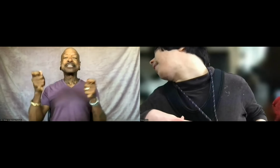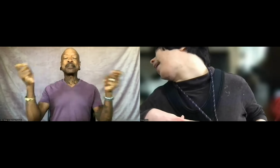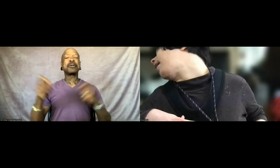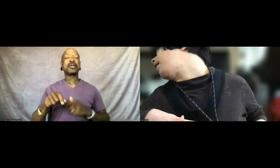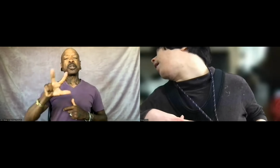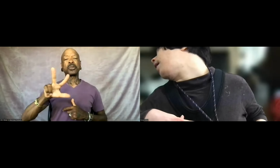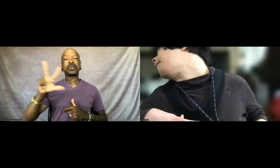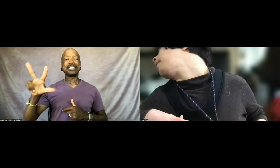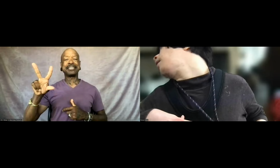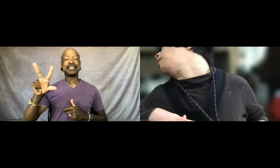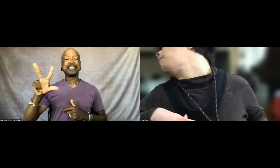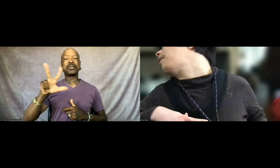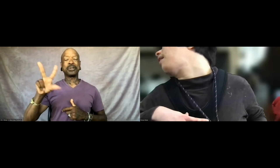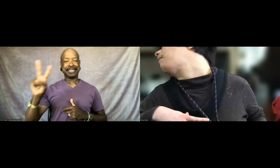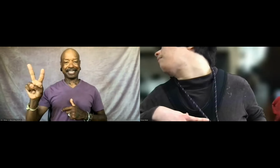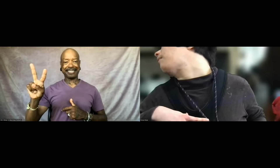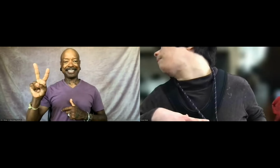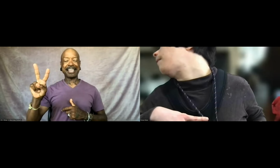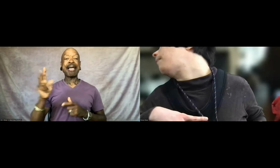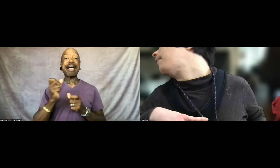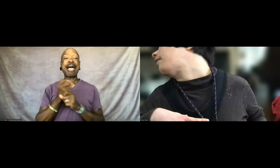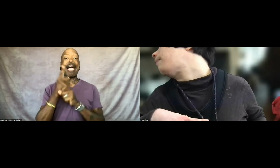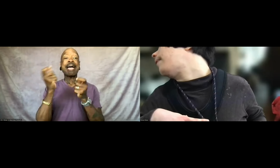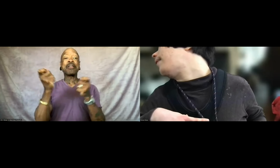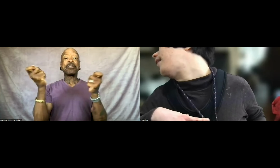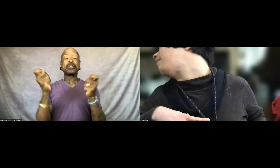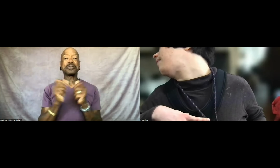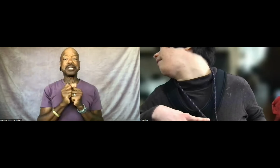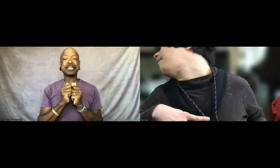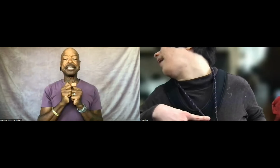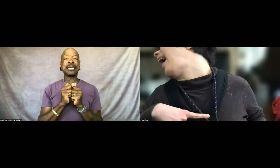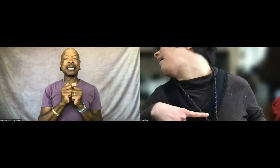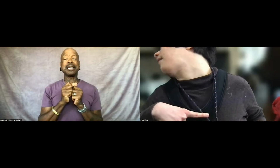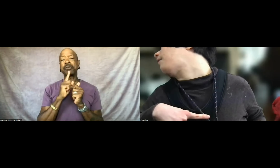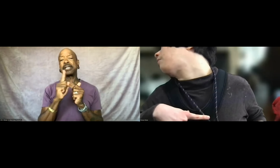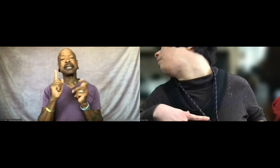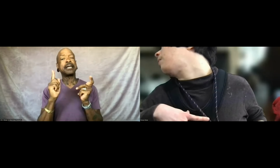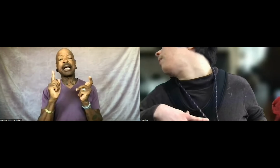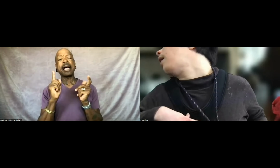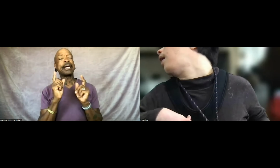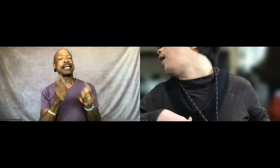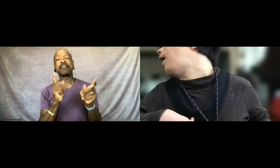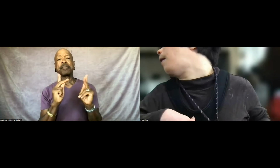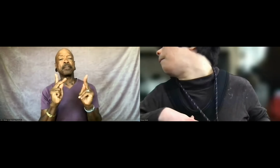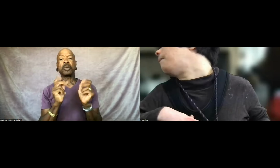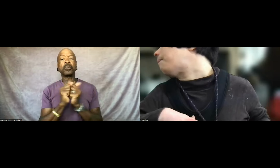greater context. And that really goes to the ADA which,